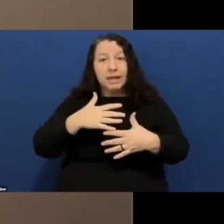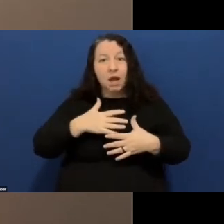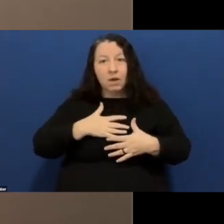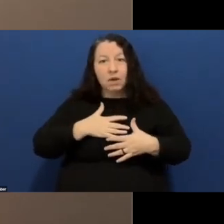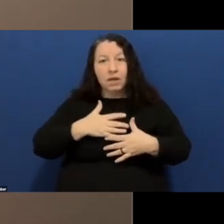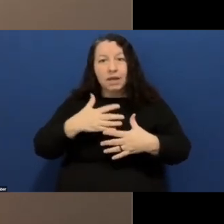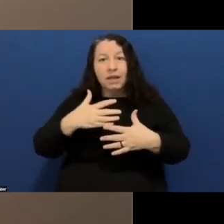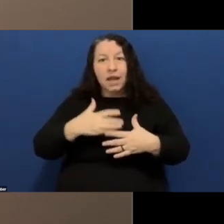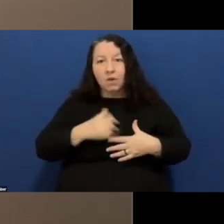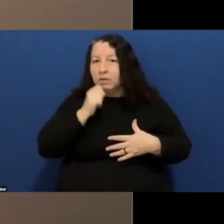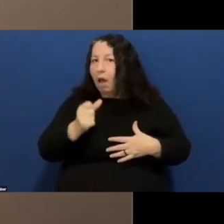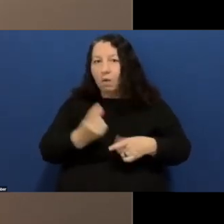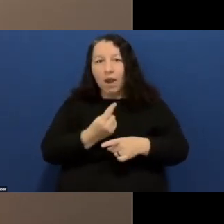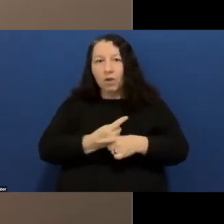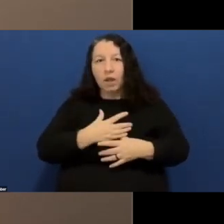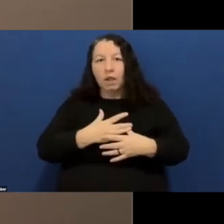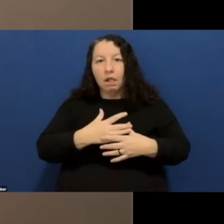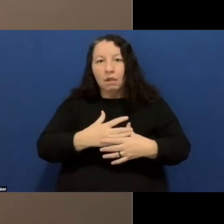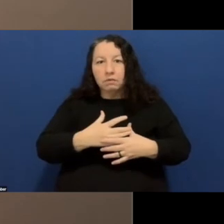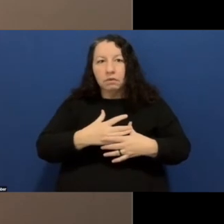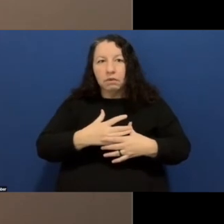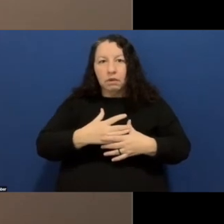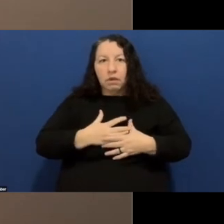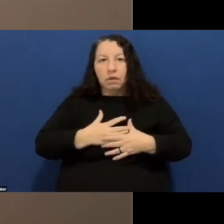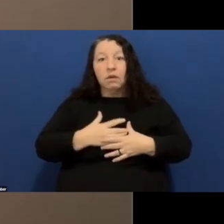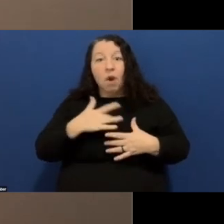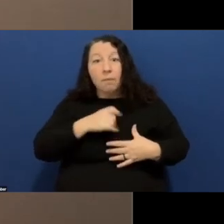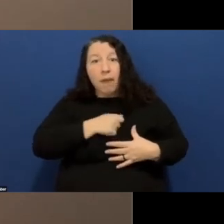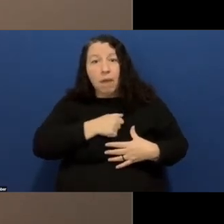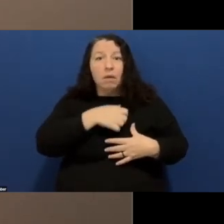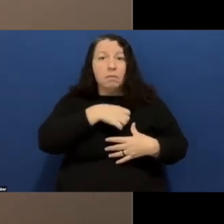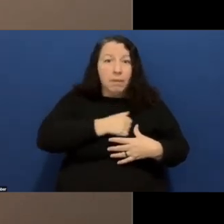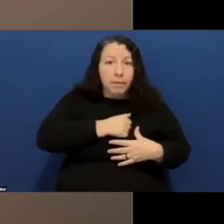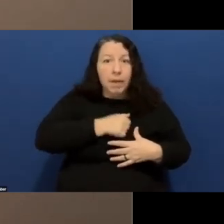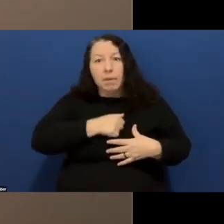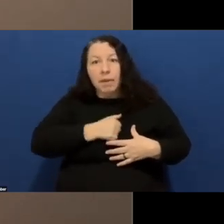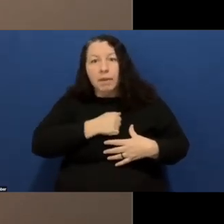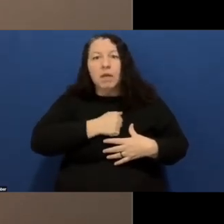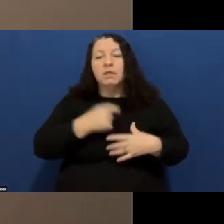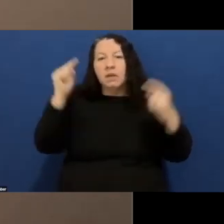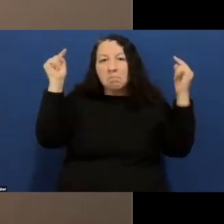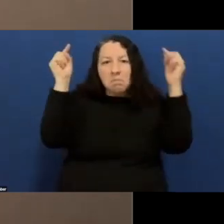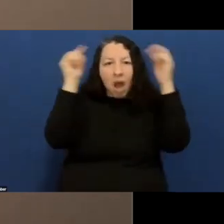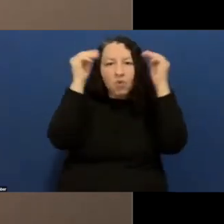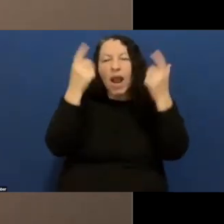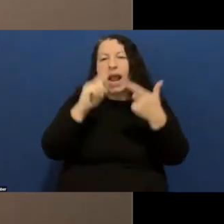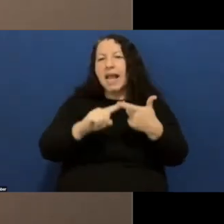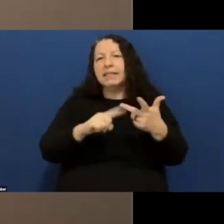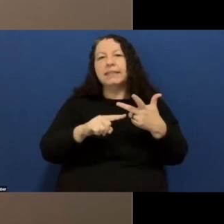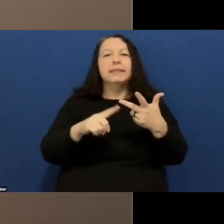normal in and out of my breathing is irregular. My heart rate is erratic. I have migraines,